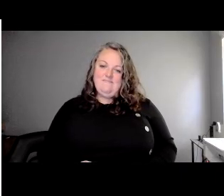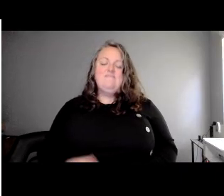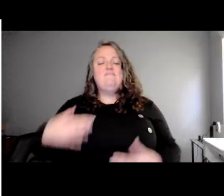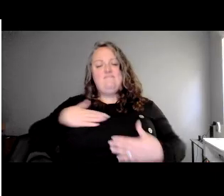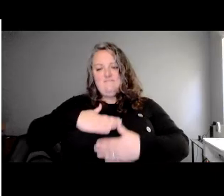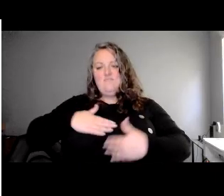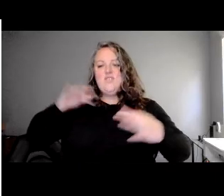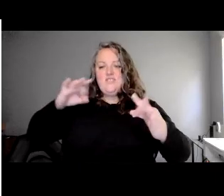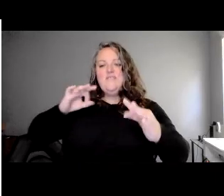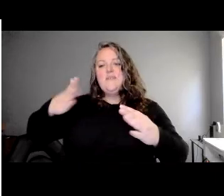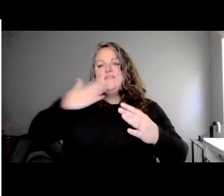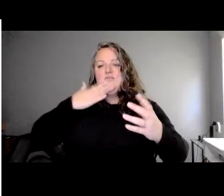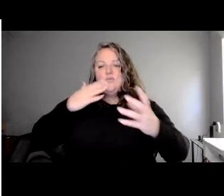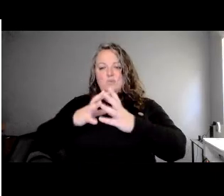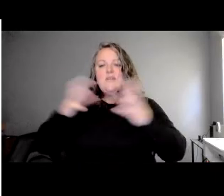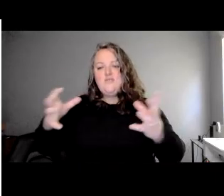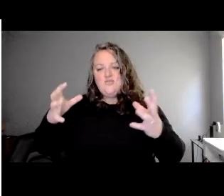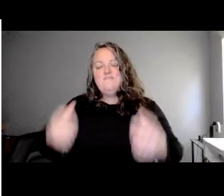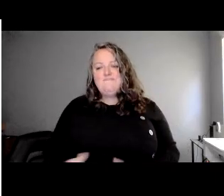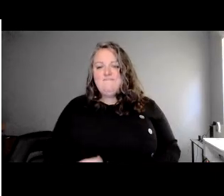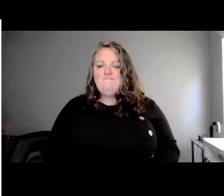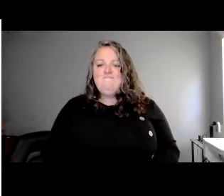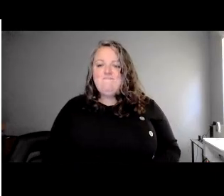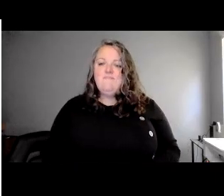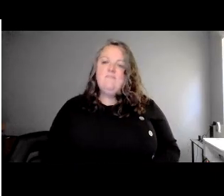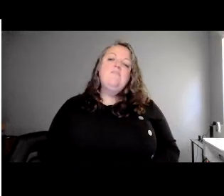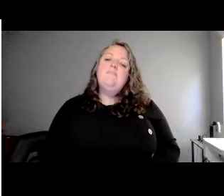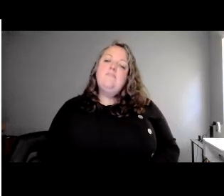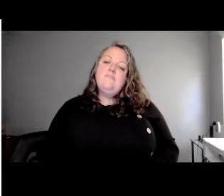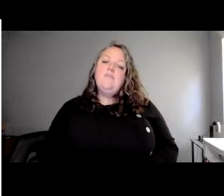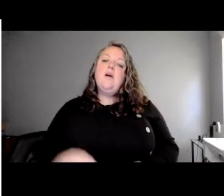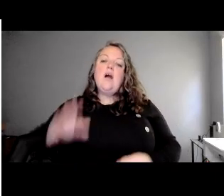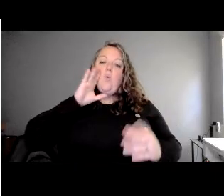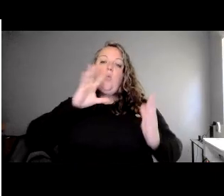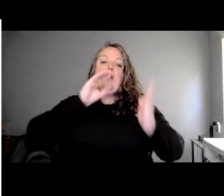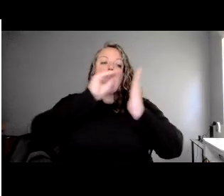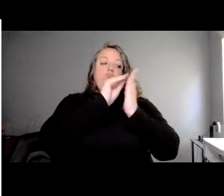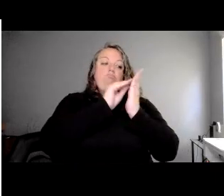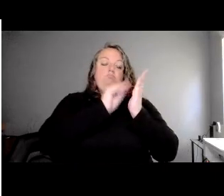Thank you so much. We will put these as items to fix